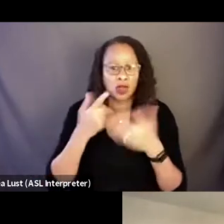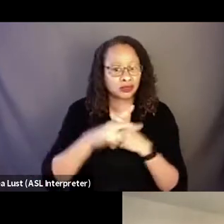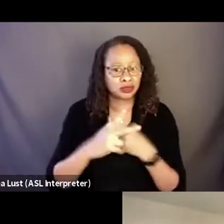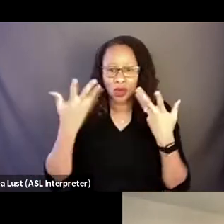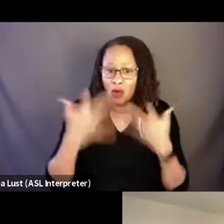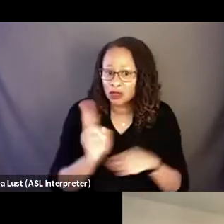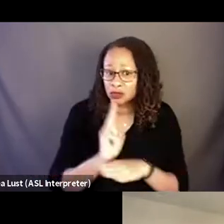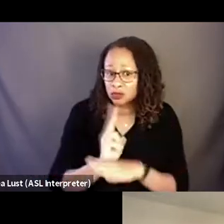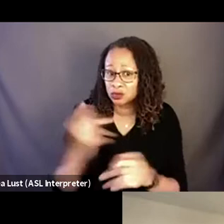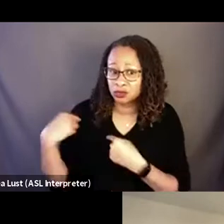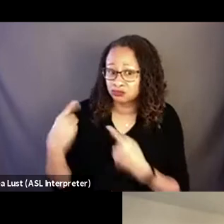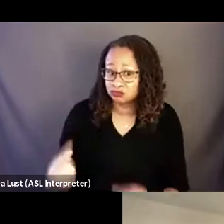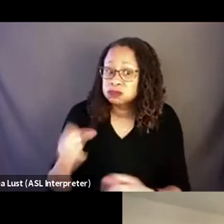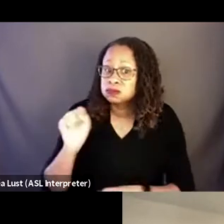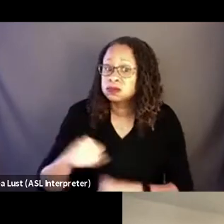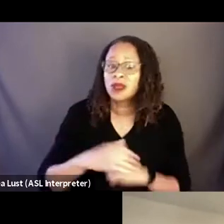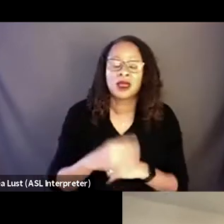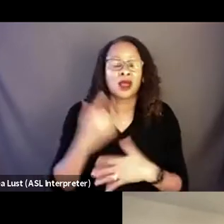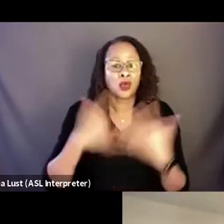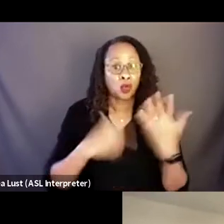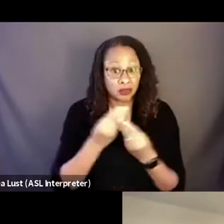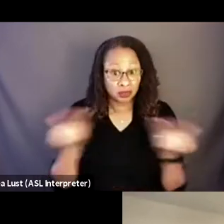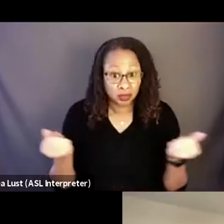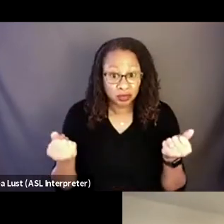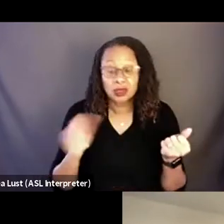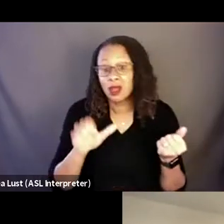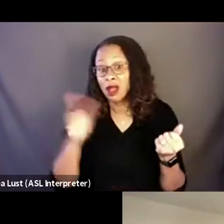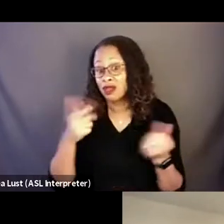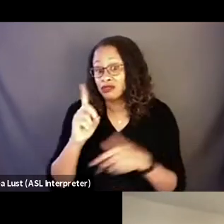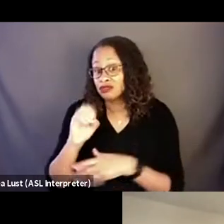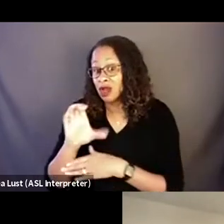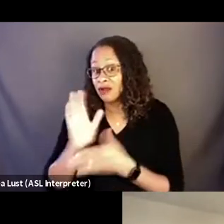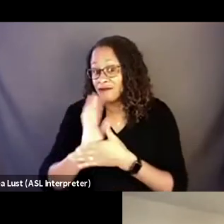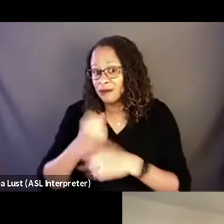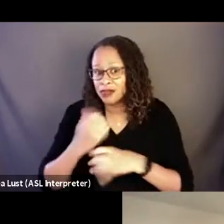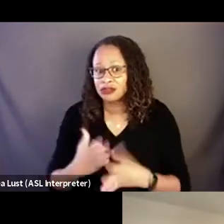and available to us, what solutions other documentary filmmakers had come to.